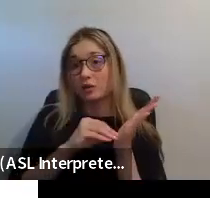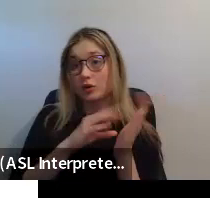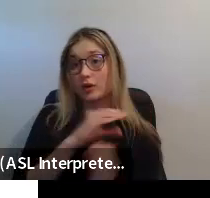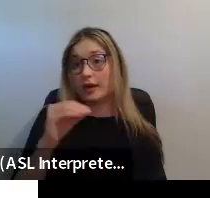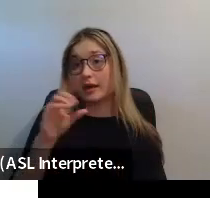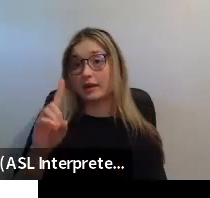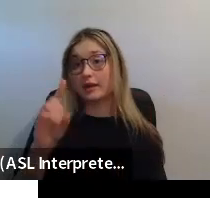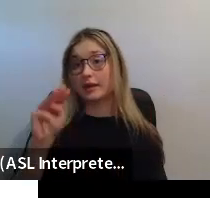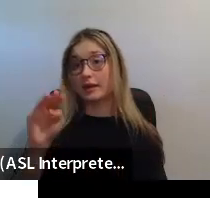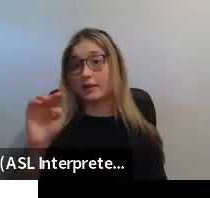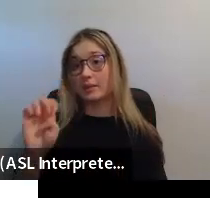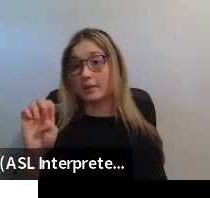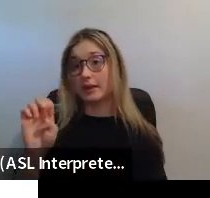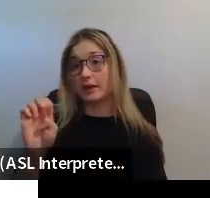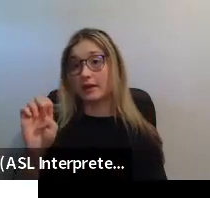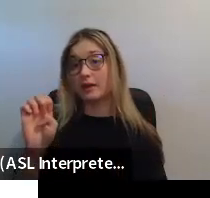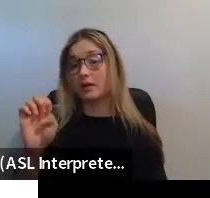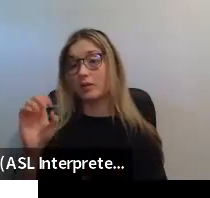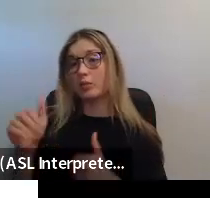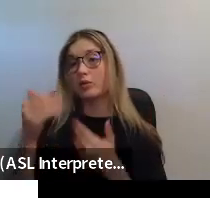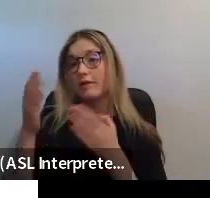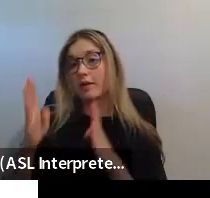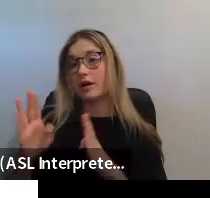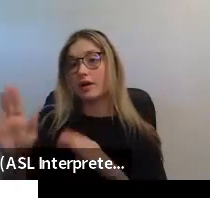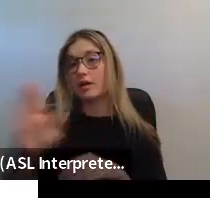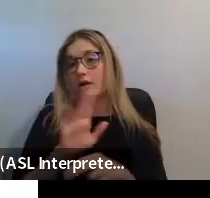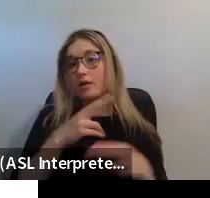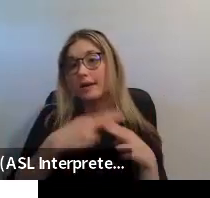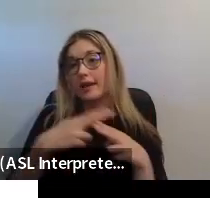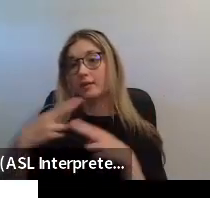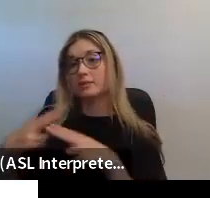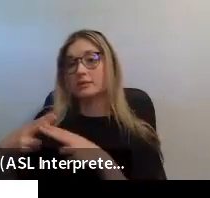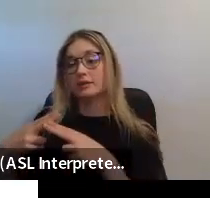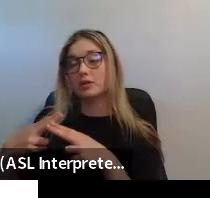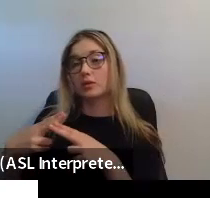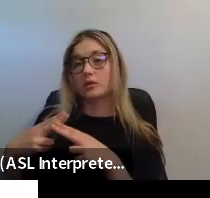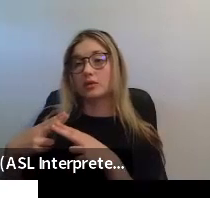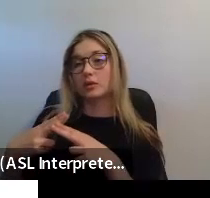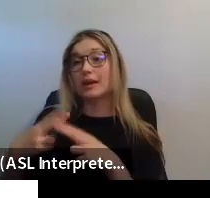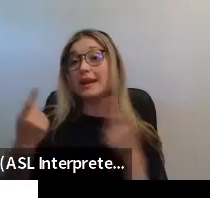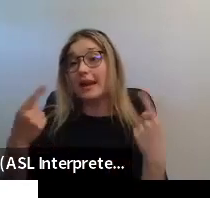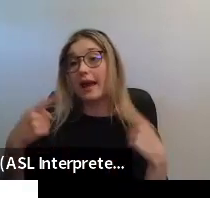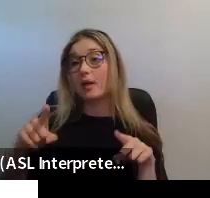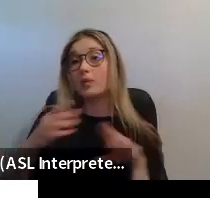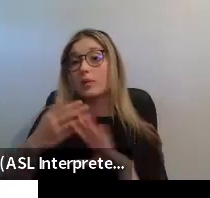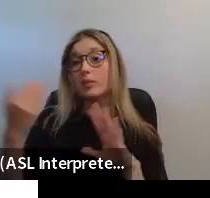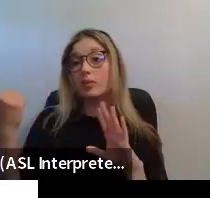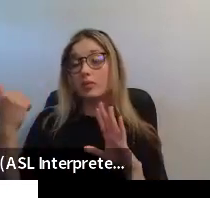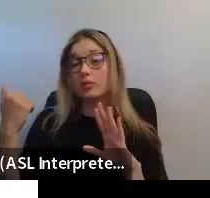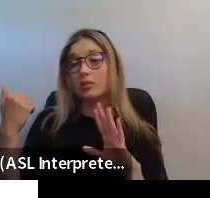We found this was new. It happened because of the lack of availability in both 20 and 21.